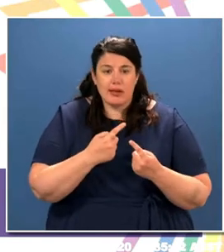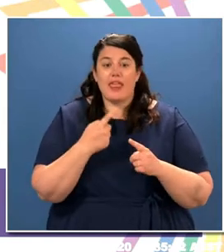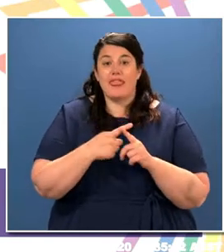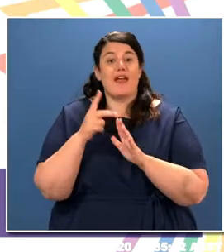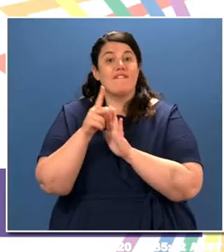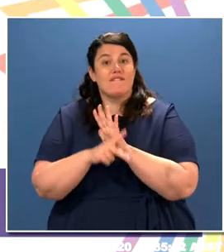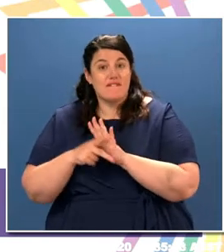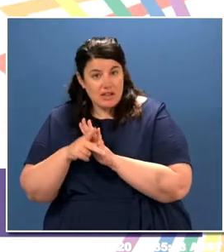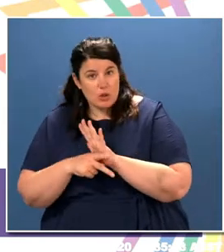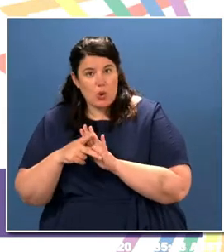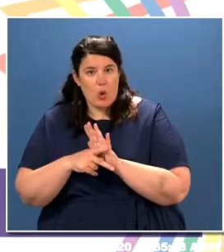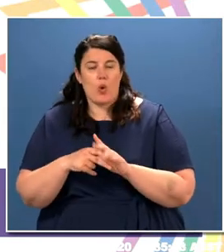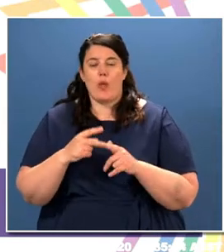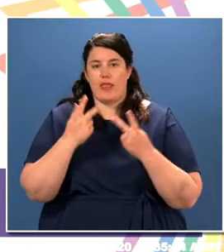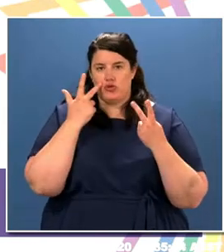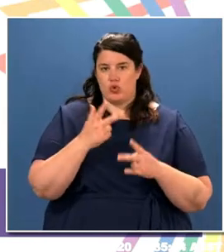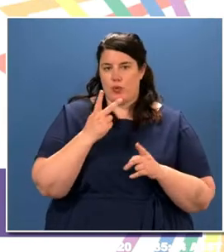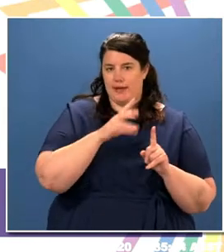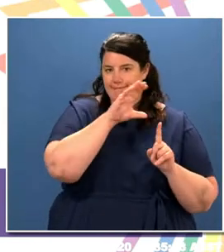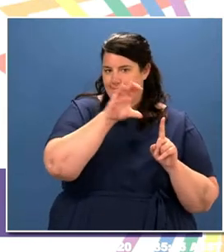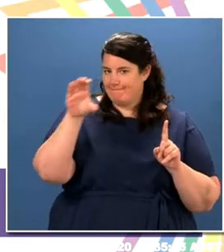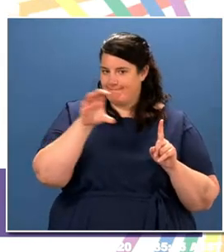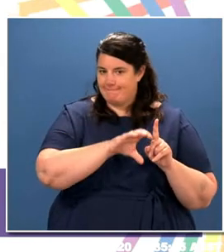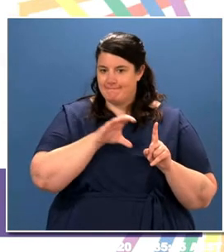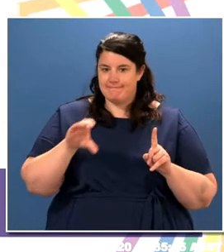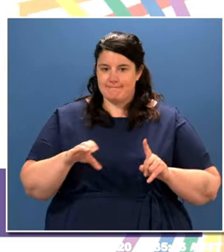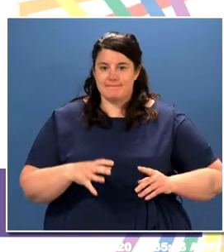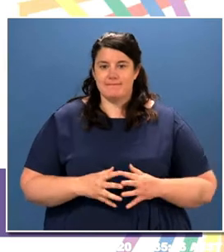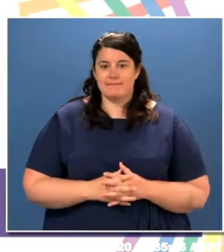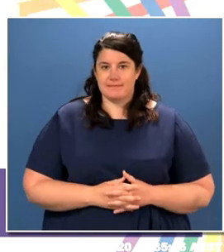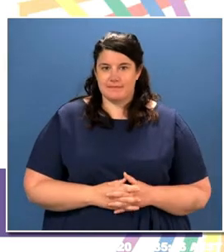we will play the video and then we'll come back to those four pillars. Great. So these are the four pillars